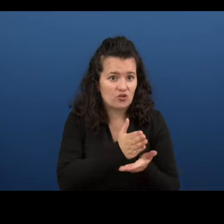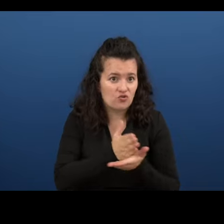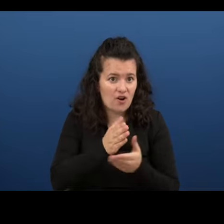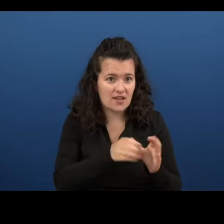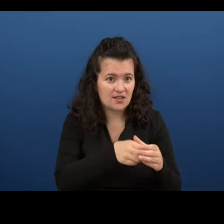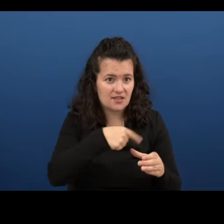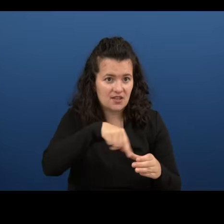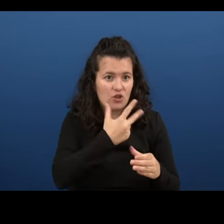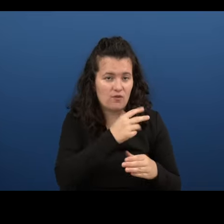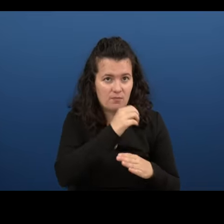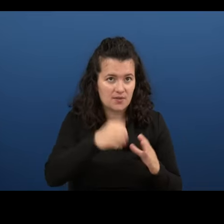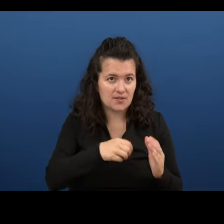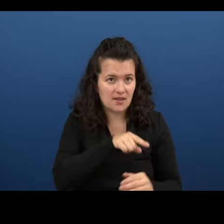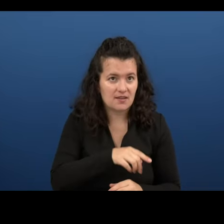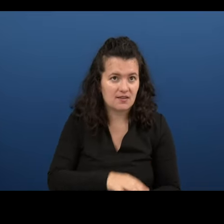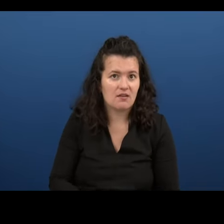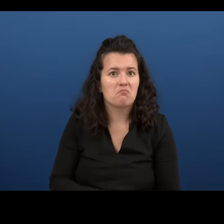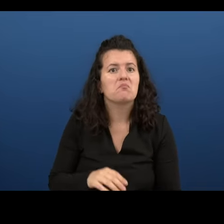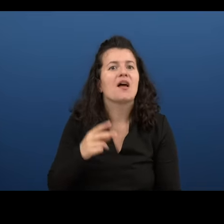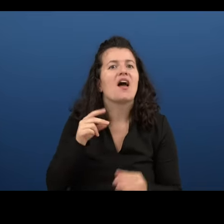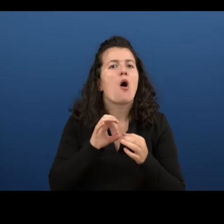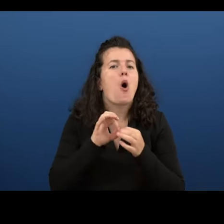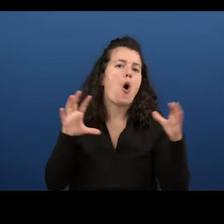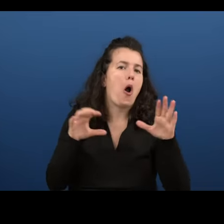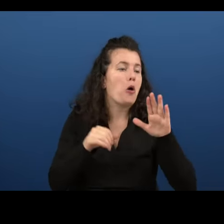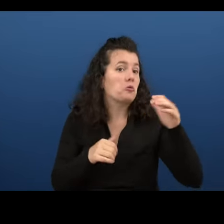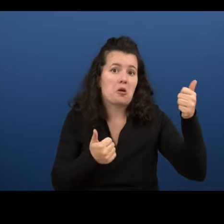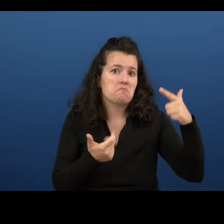11:30:53 Somebody says here in the chat, my type of entity is not covered in the poll